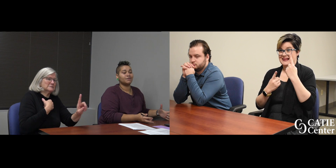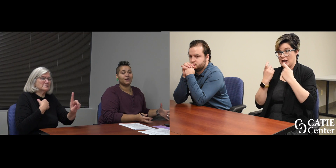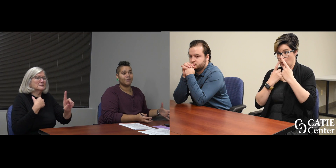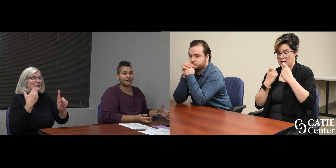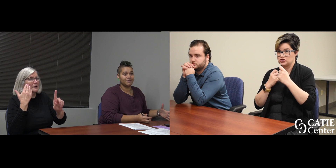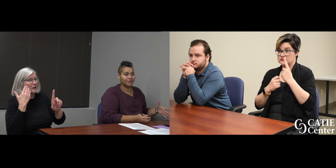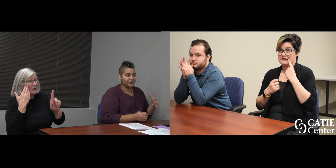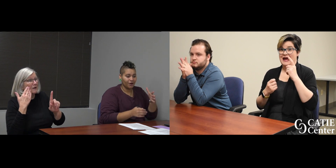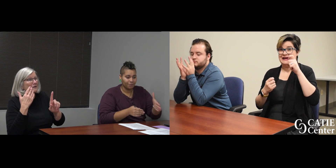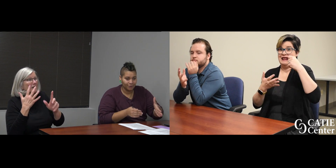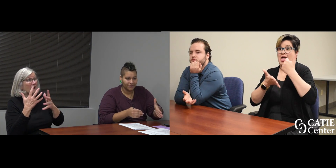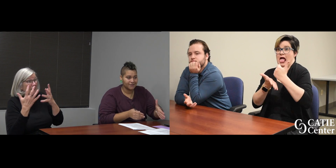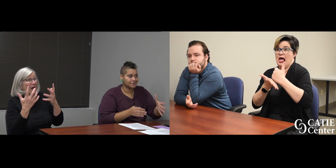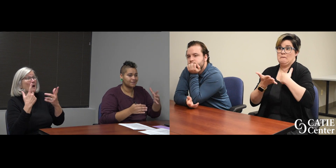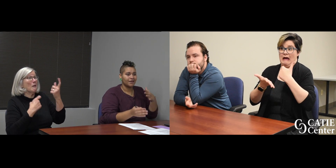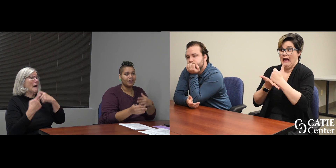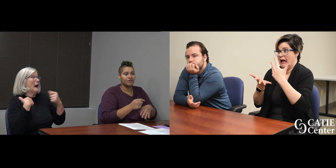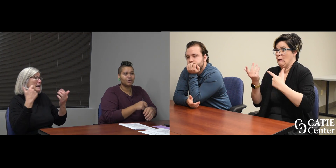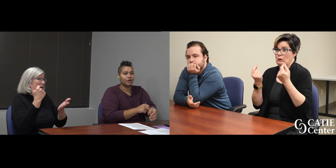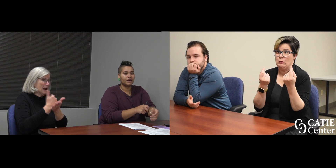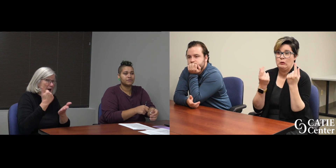and what do I do and you're helping me with this,"